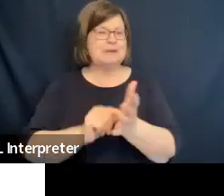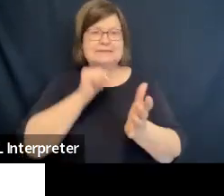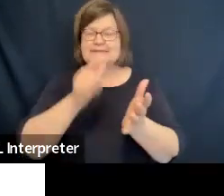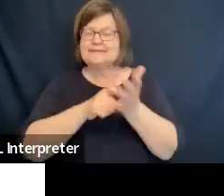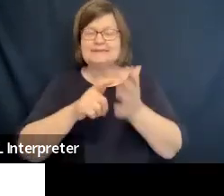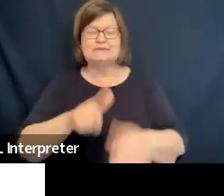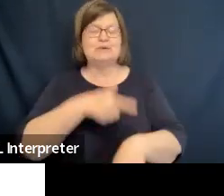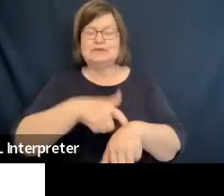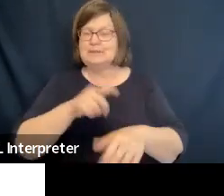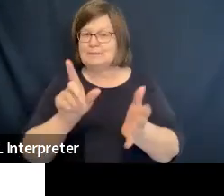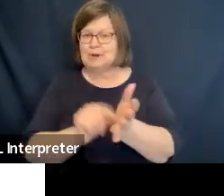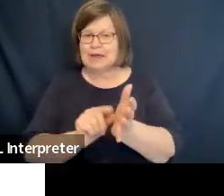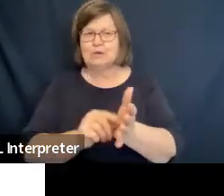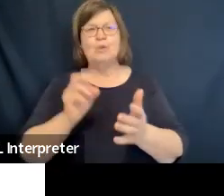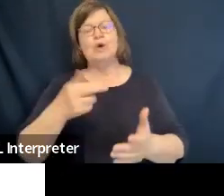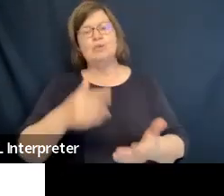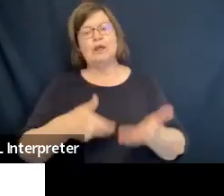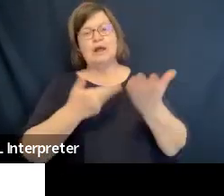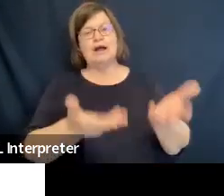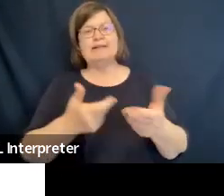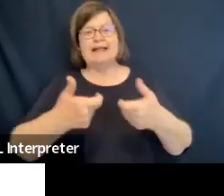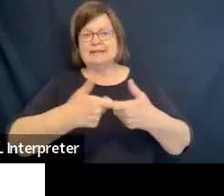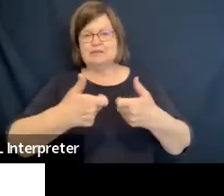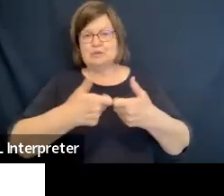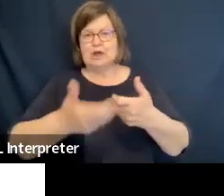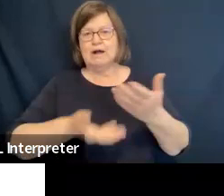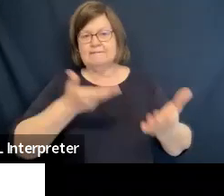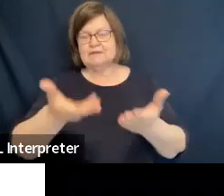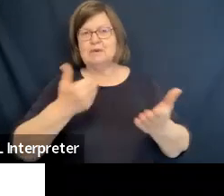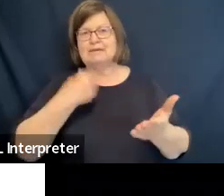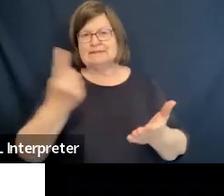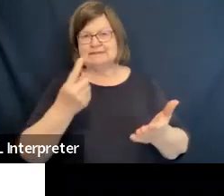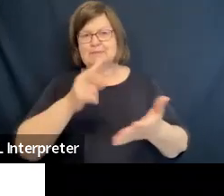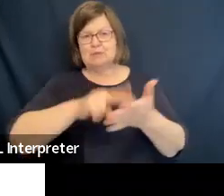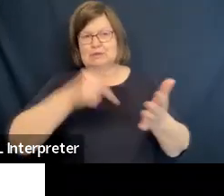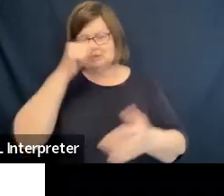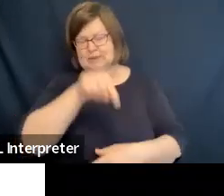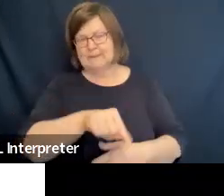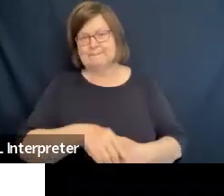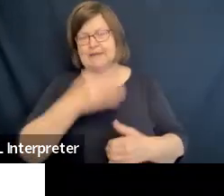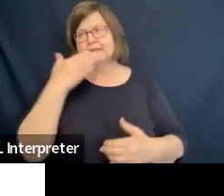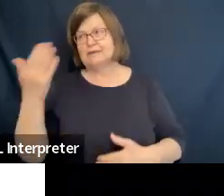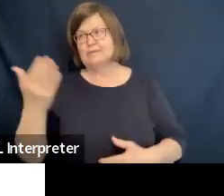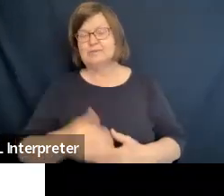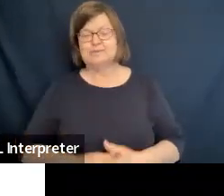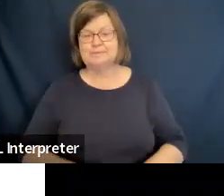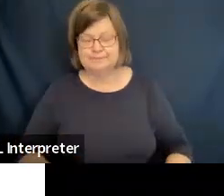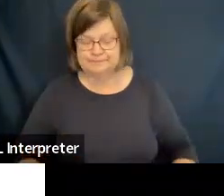print out. Or we can offer electronic offers or have someone to read to them. So thank you.